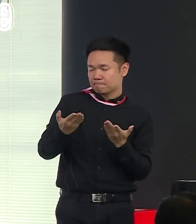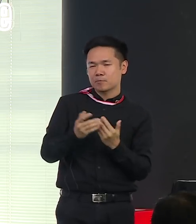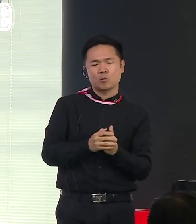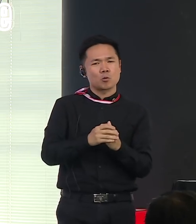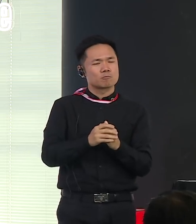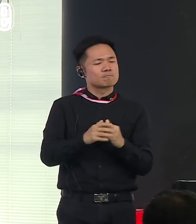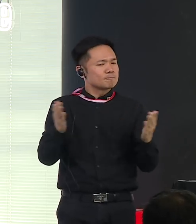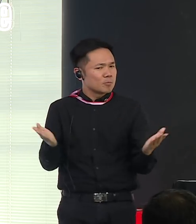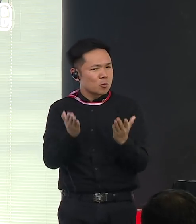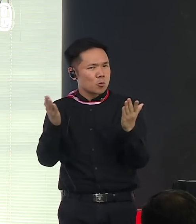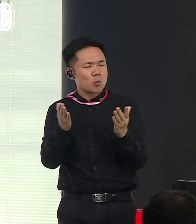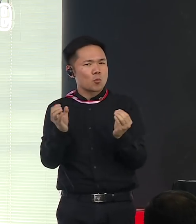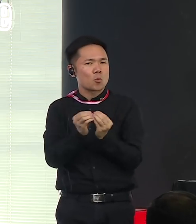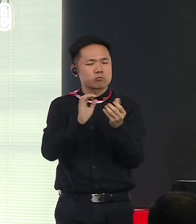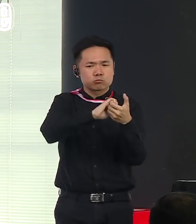with impaired hearing, as well